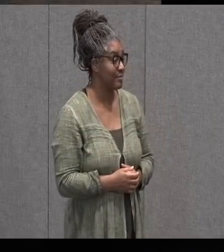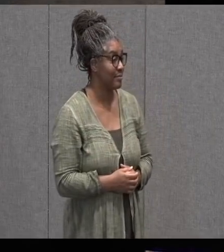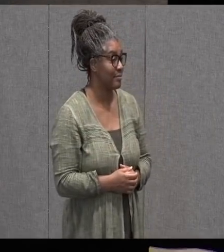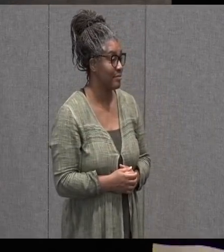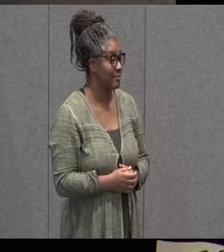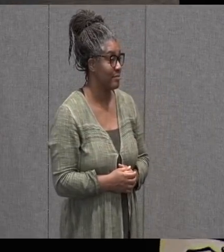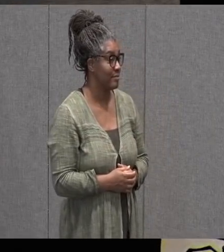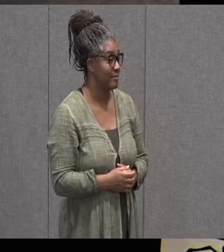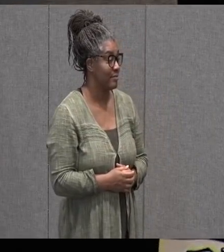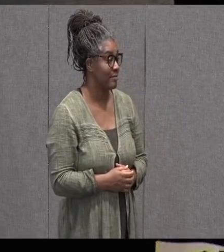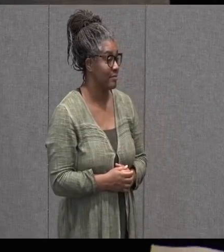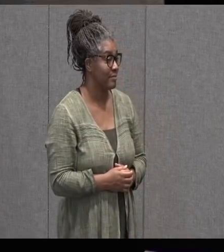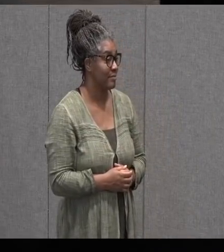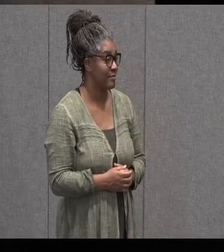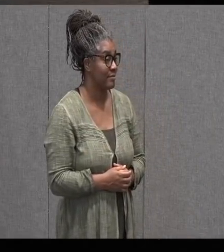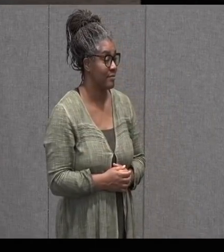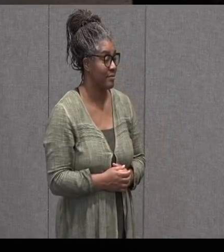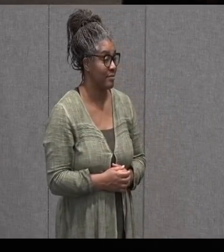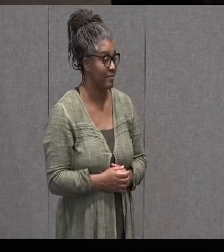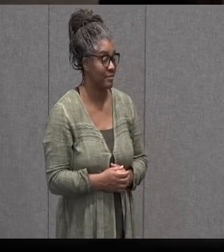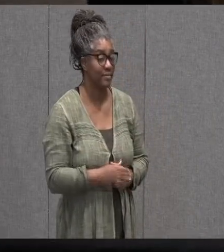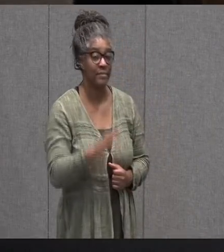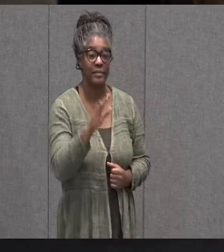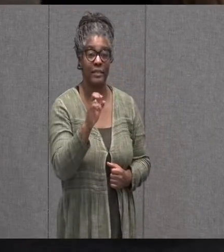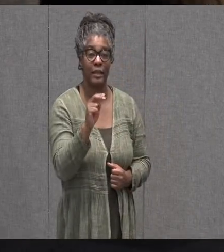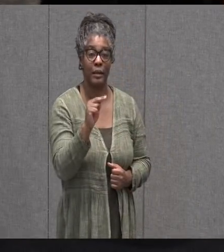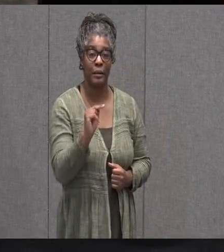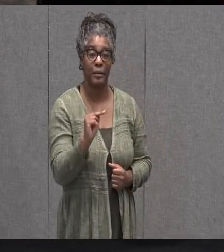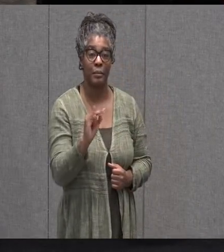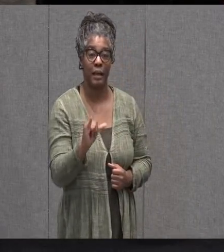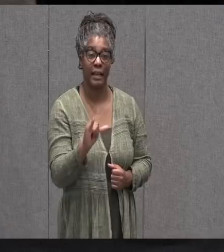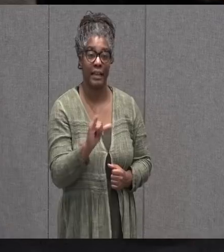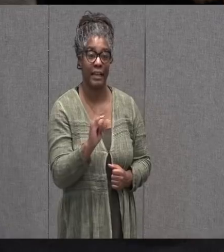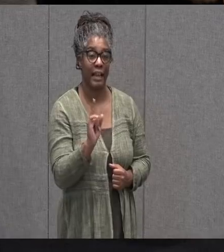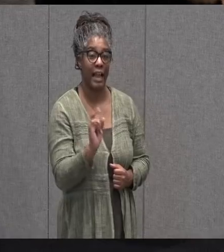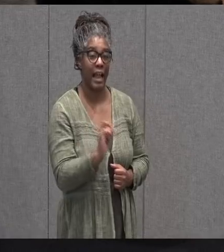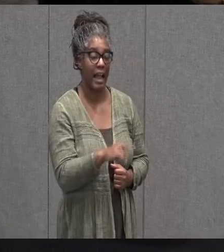Asked Benny, "Will you sell me a hat for a penny?"